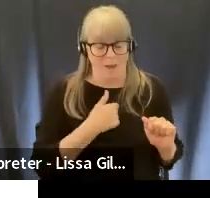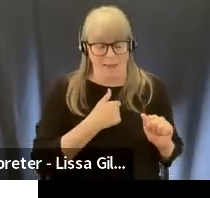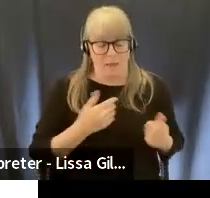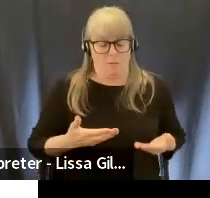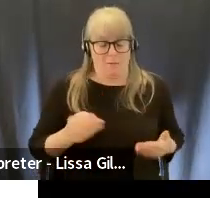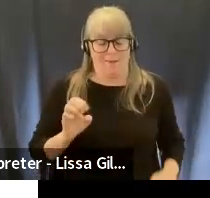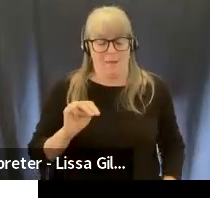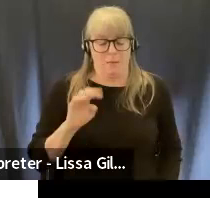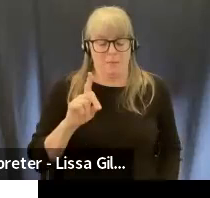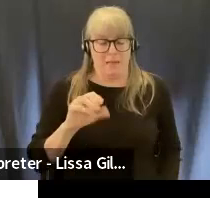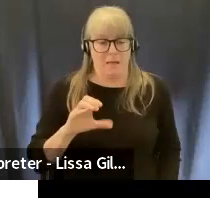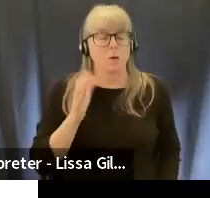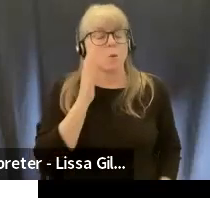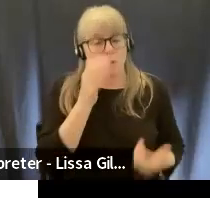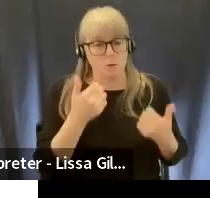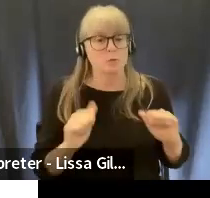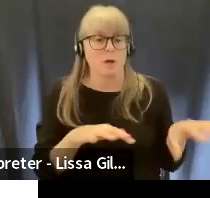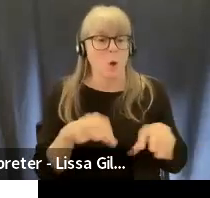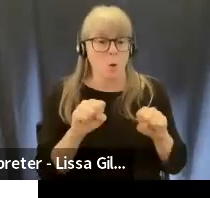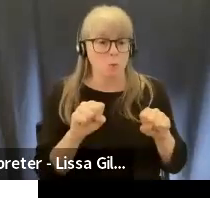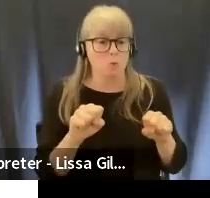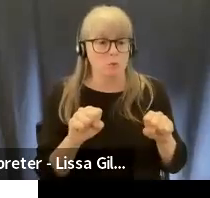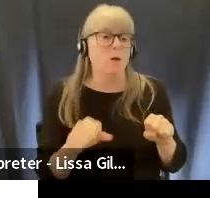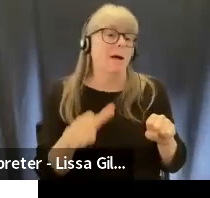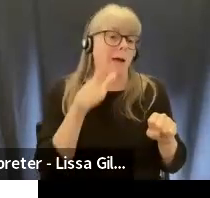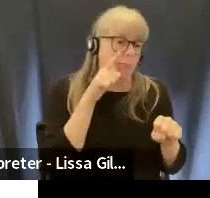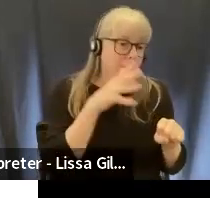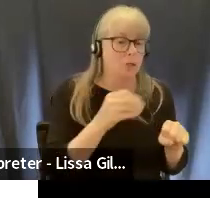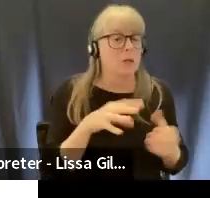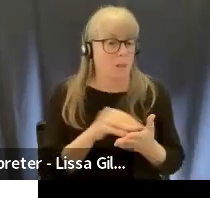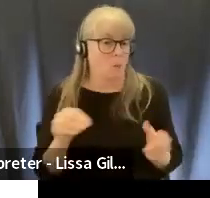We will try, we by.